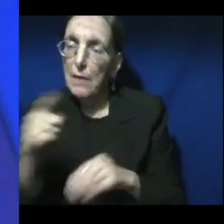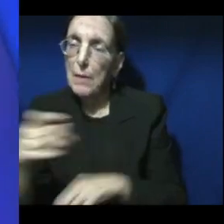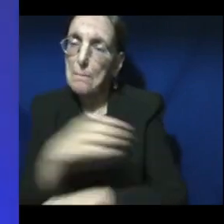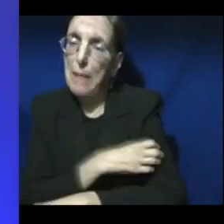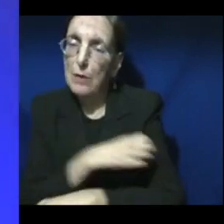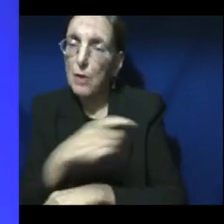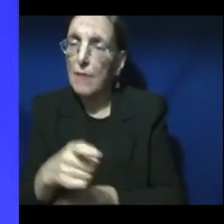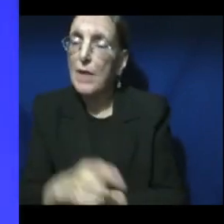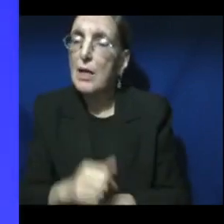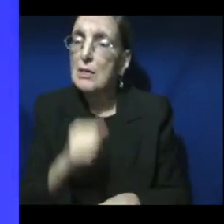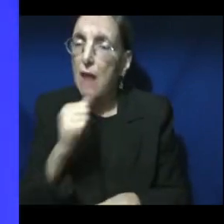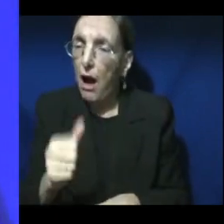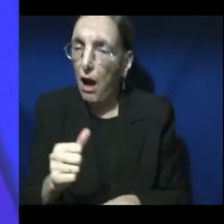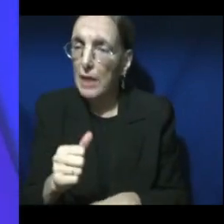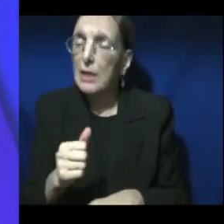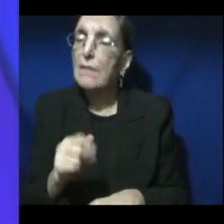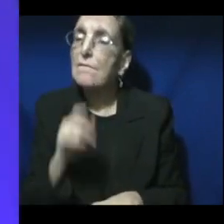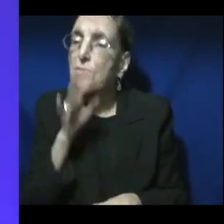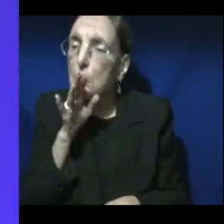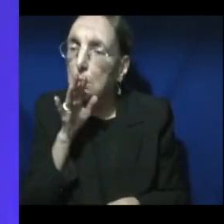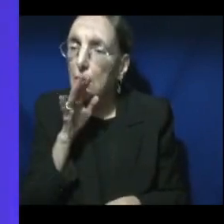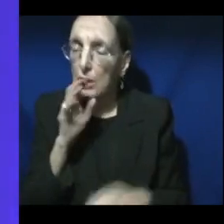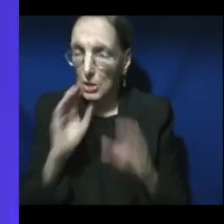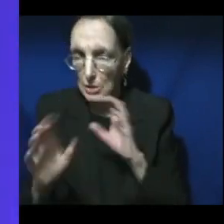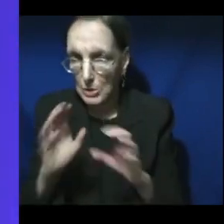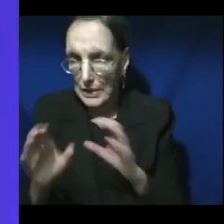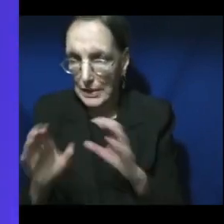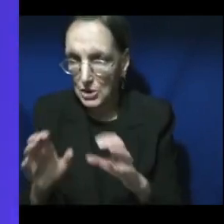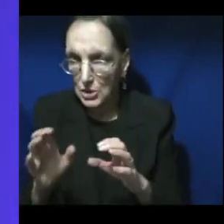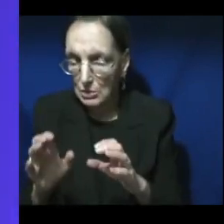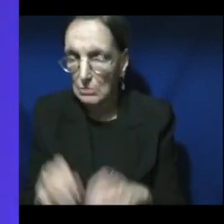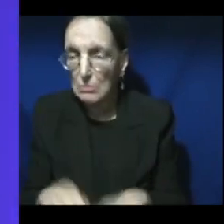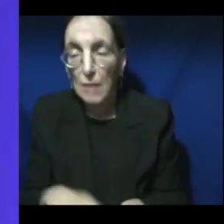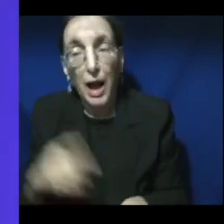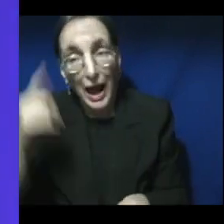what to wear when I show up at something like this, because I’m up here, and the first thing